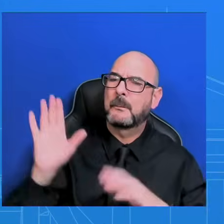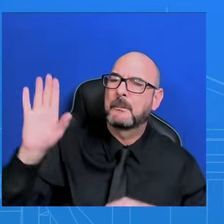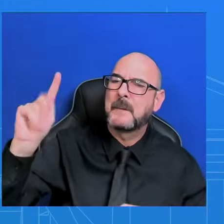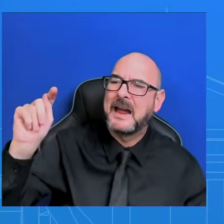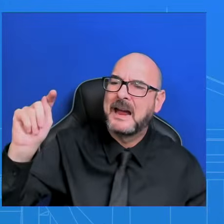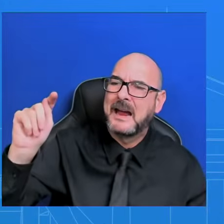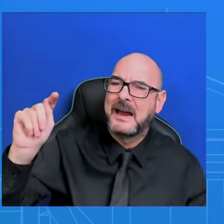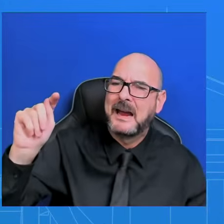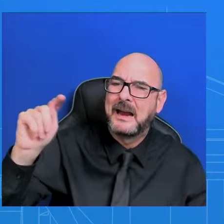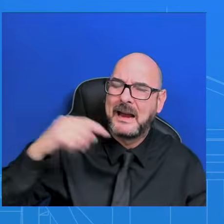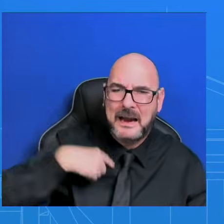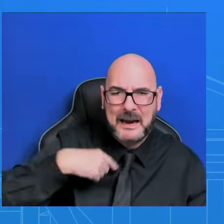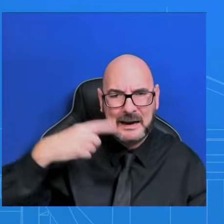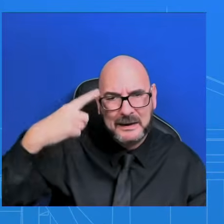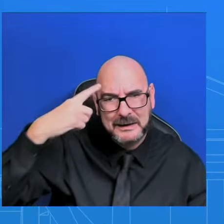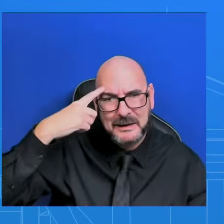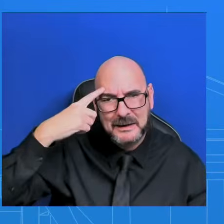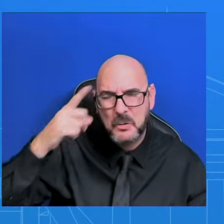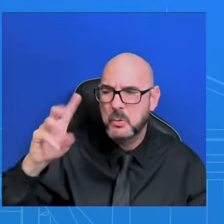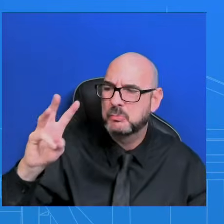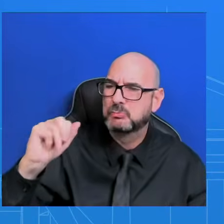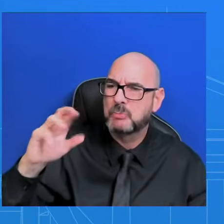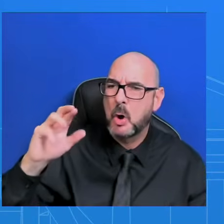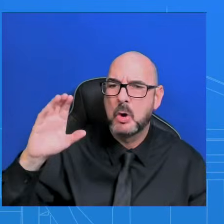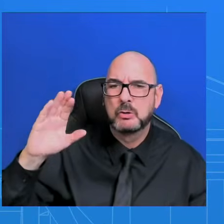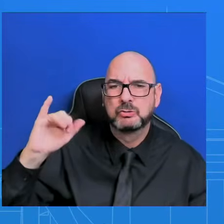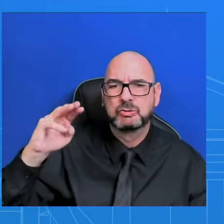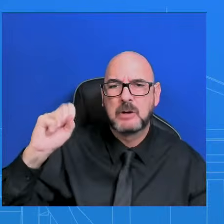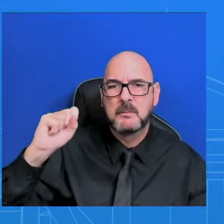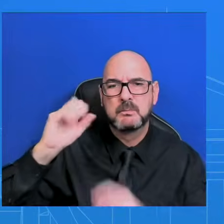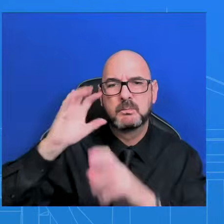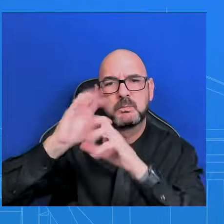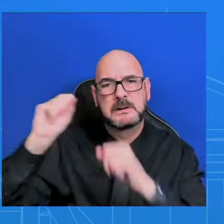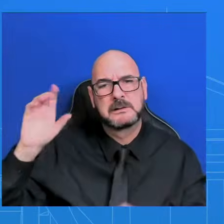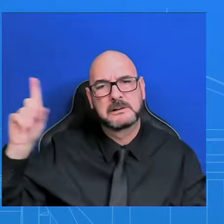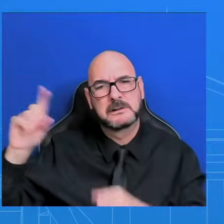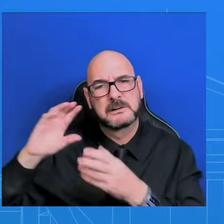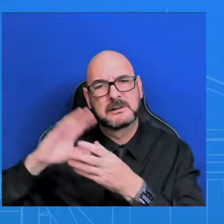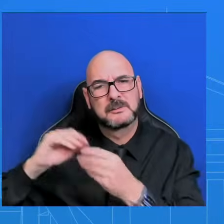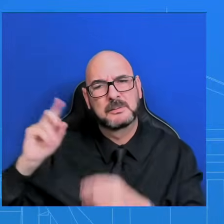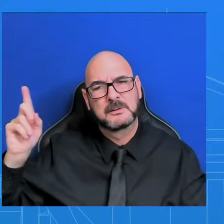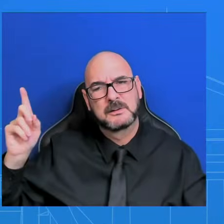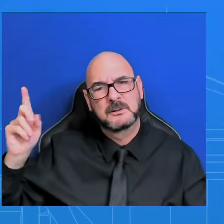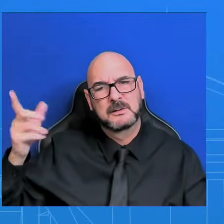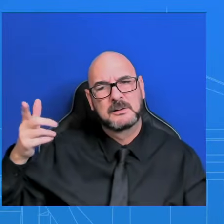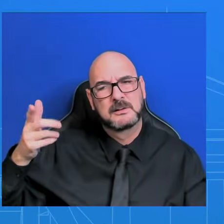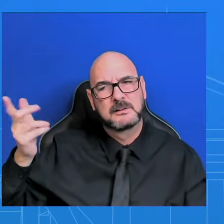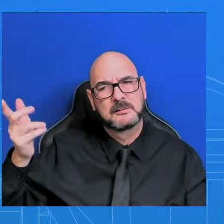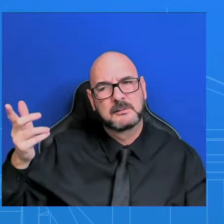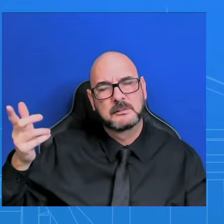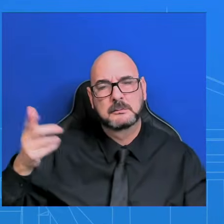Ms. Jean-Pierre: I'm just not going to get into hypotheticals from here. Go ahead, M.J. The Press: Karine, does the President believe that a ban on menthol cigarettes